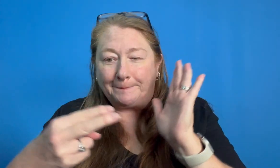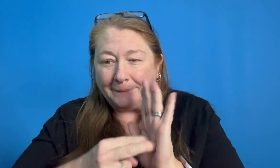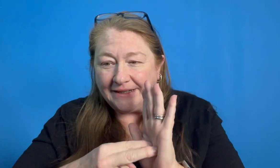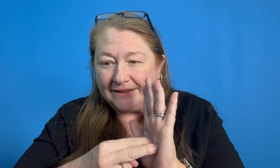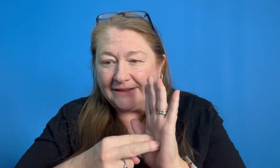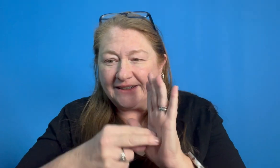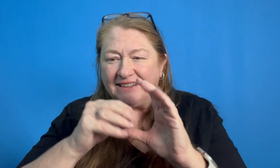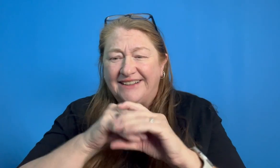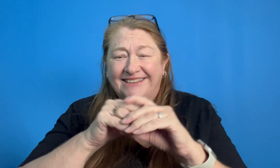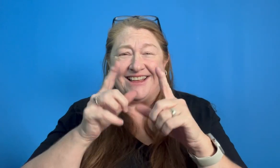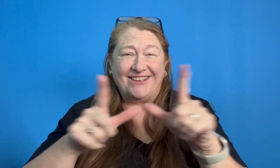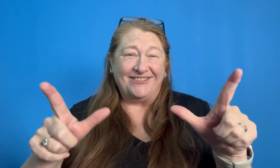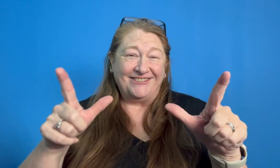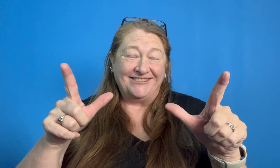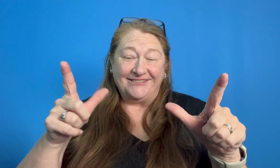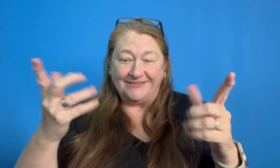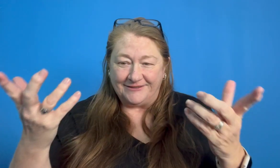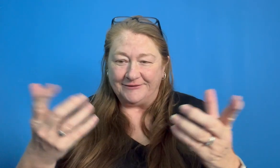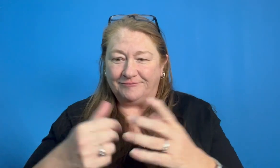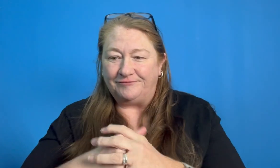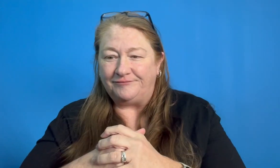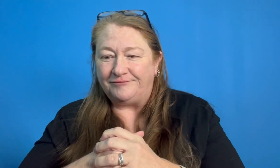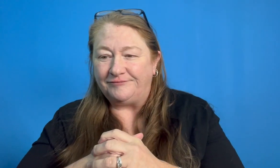meaning of words and signs.